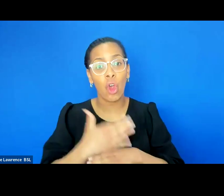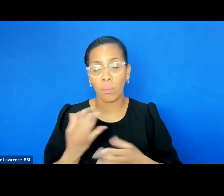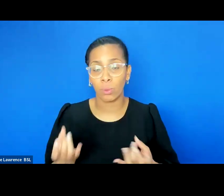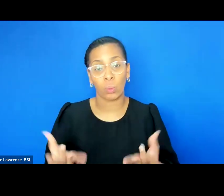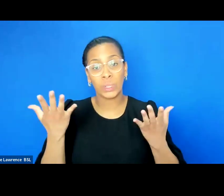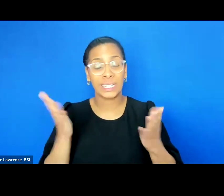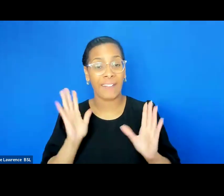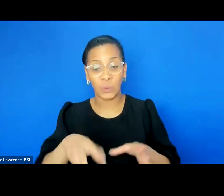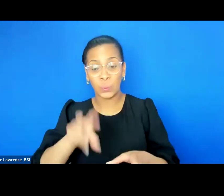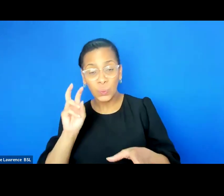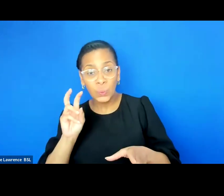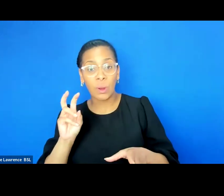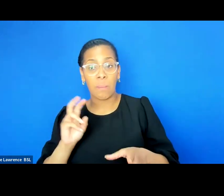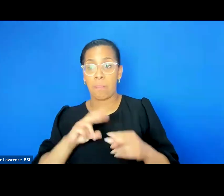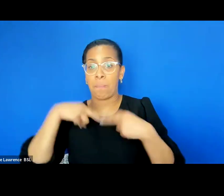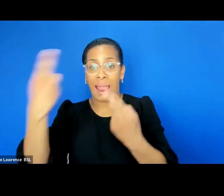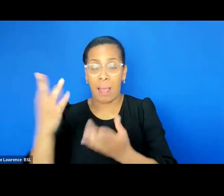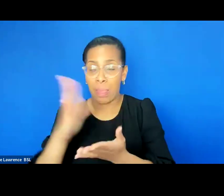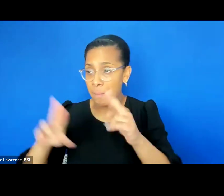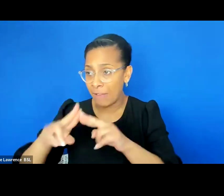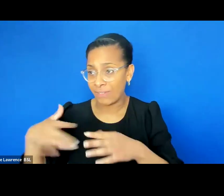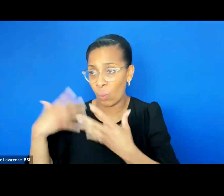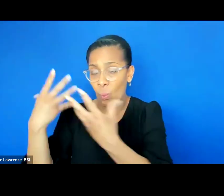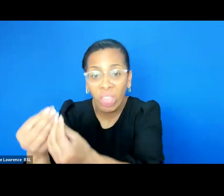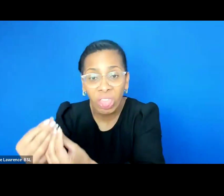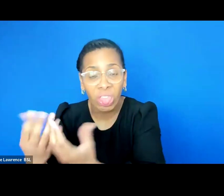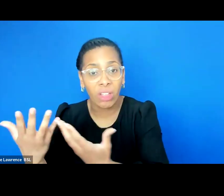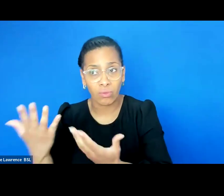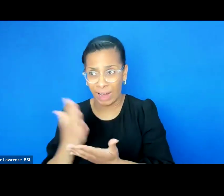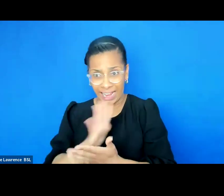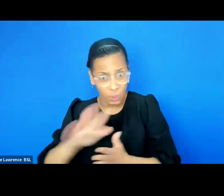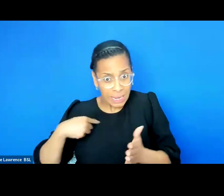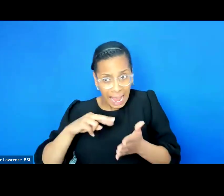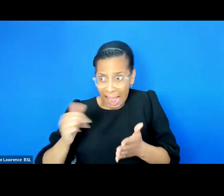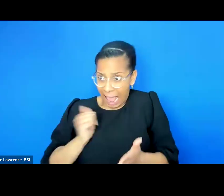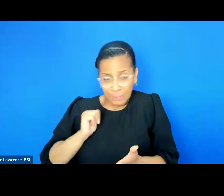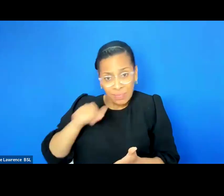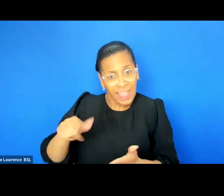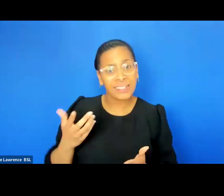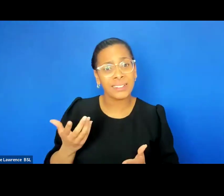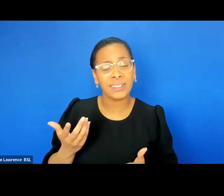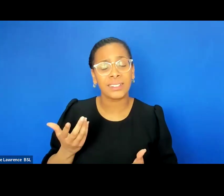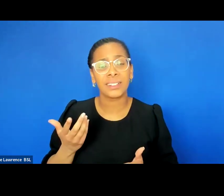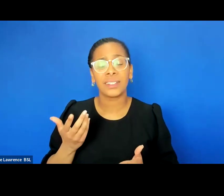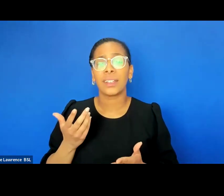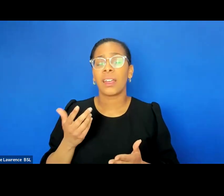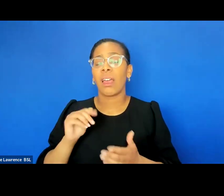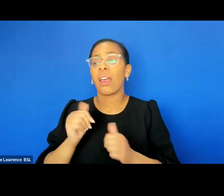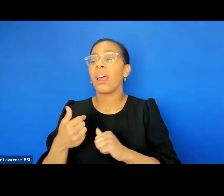to work with UNICEF, the United Nations Children's Fund in Angola, who would have thought limping around I would go to a country that was just coming out of